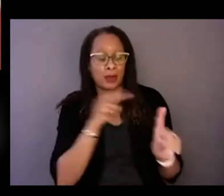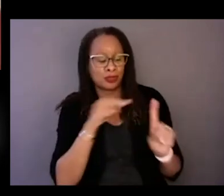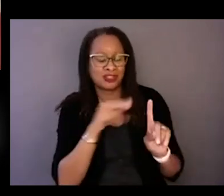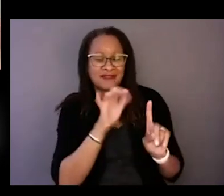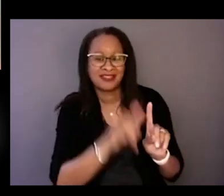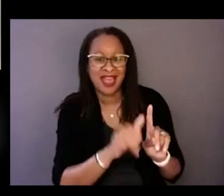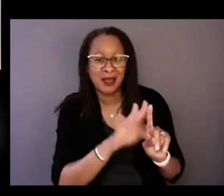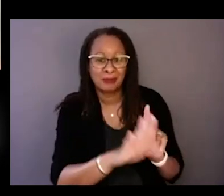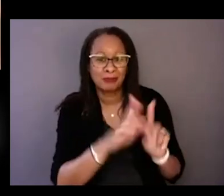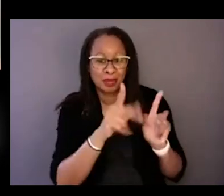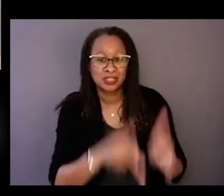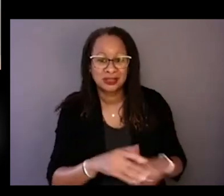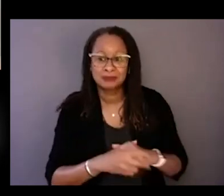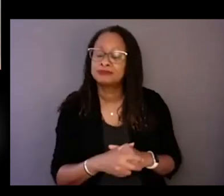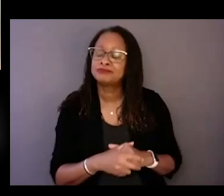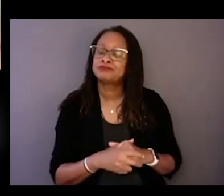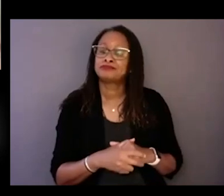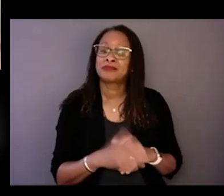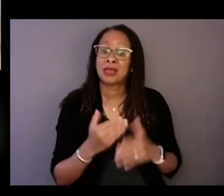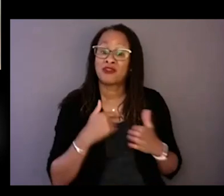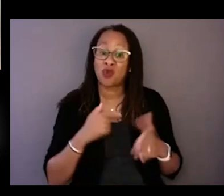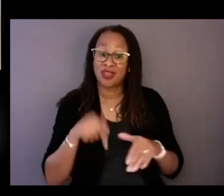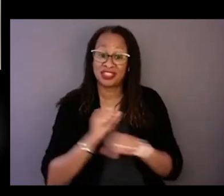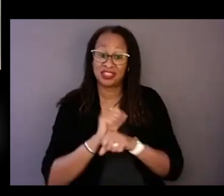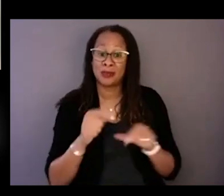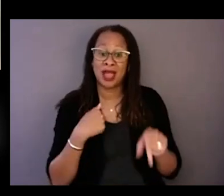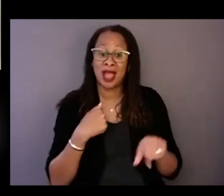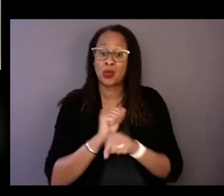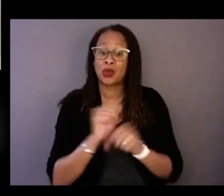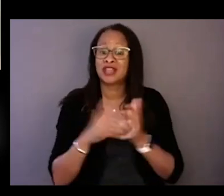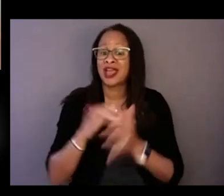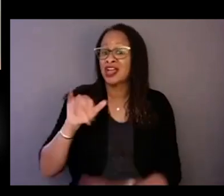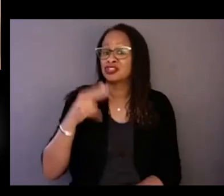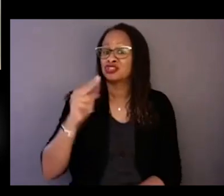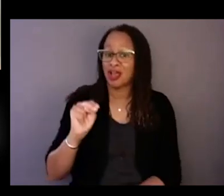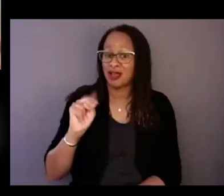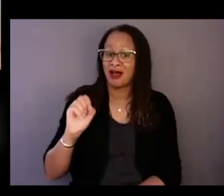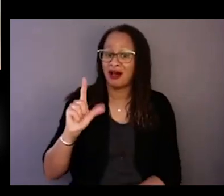And then I'd also say that before this job I worked at John Oliver and doing journalism at John Oliver